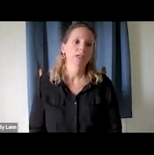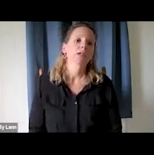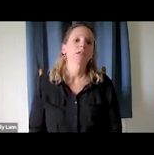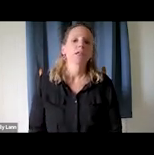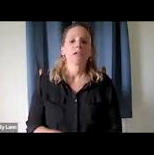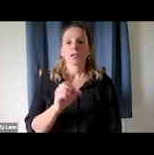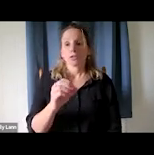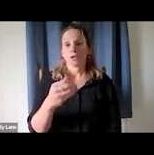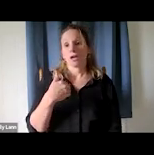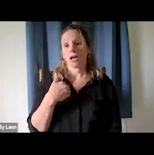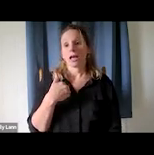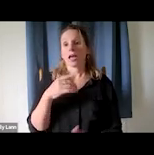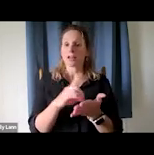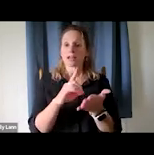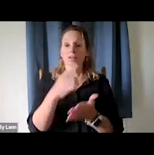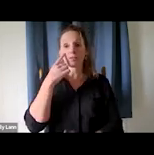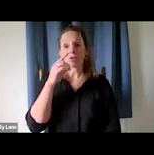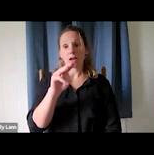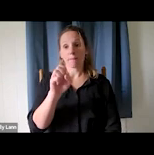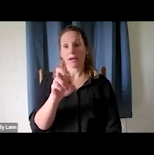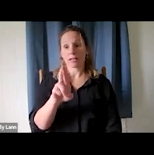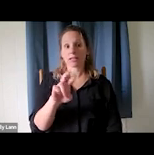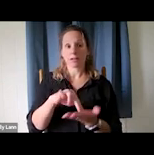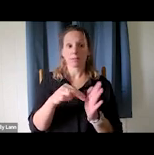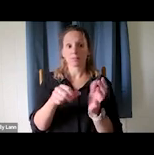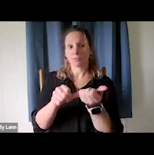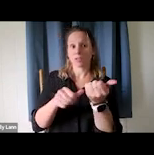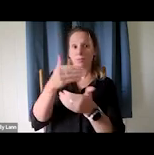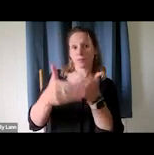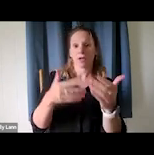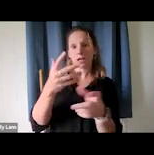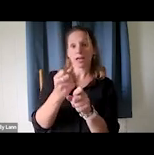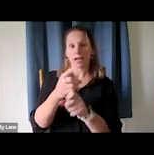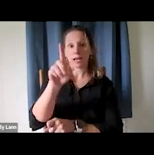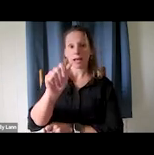So I have my own definition of an MSR, which is to assist in the process of getting to a disability allowance